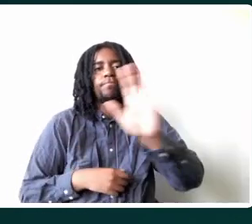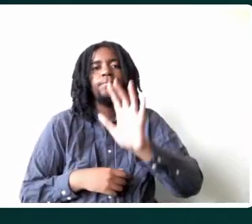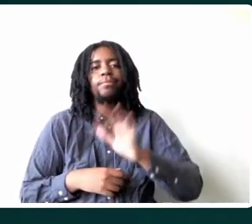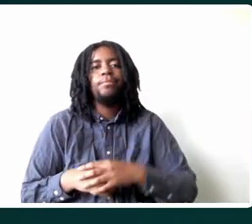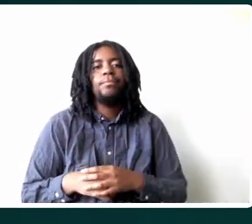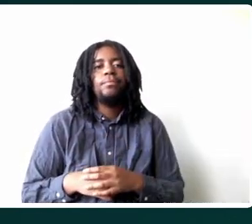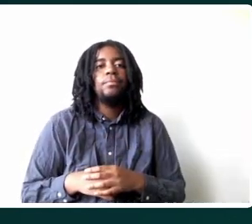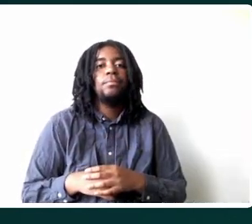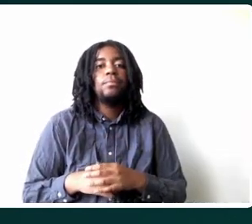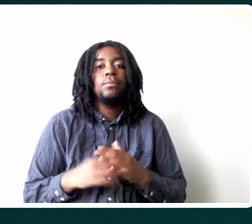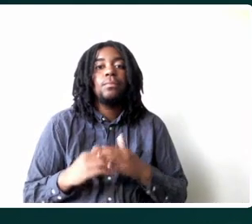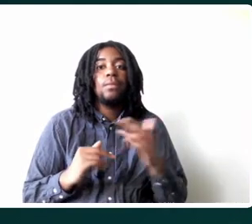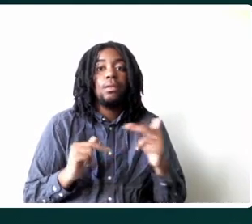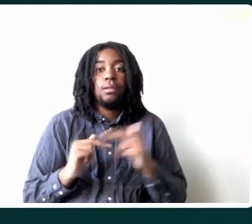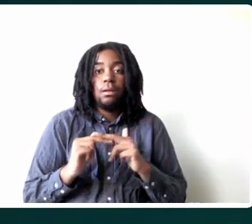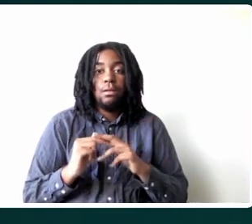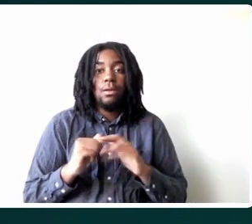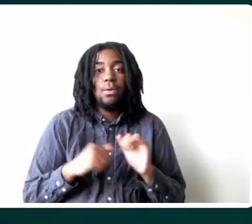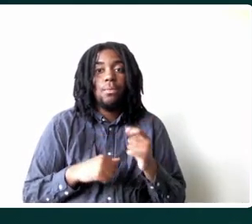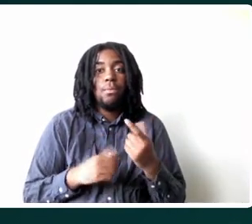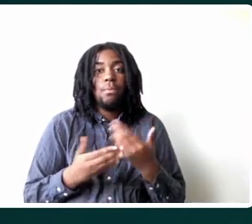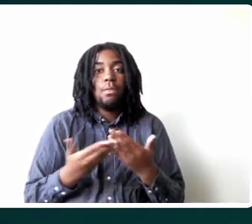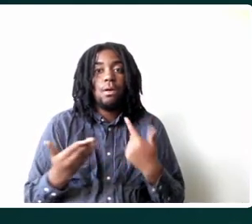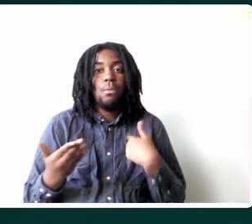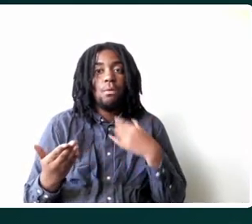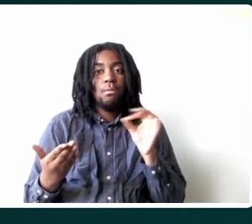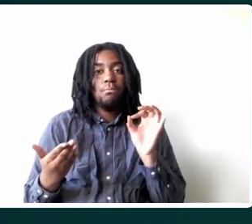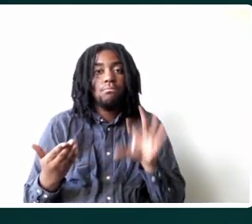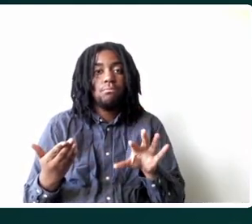And one thing I want to mention as well is that this was designed, obviously, and we care a lot